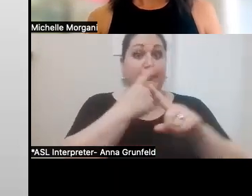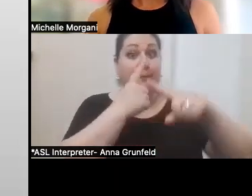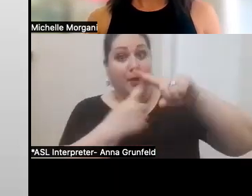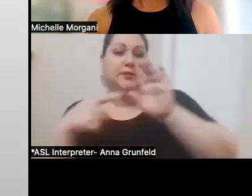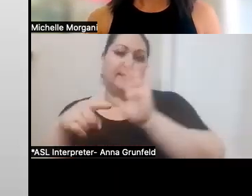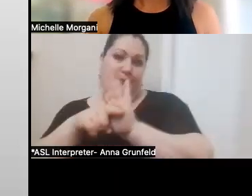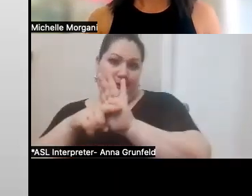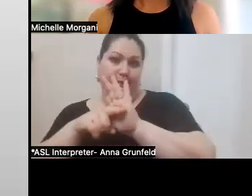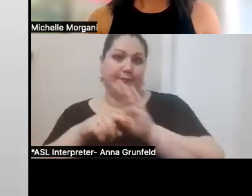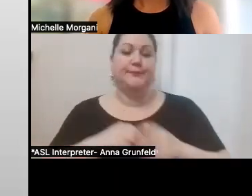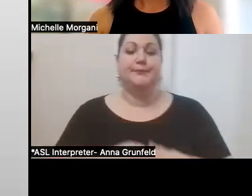Next slide please.